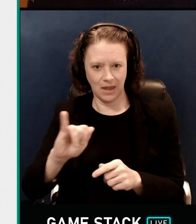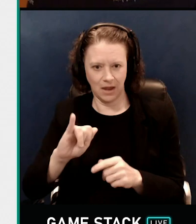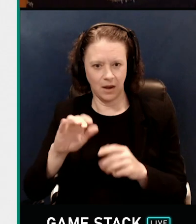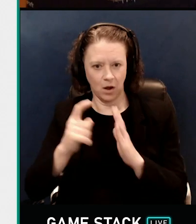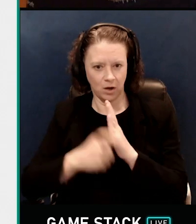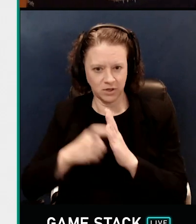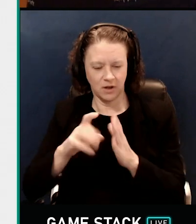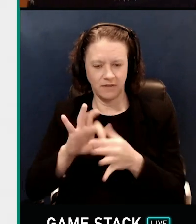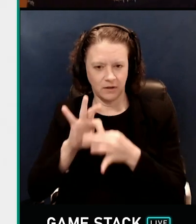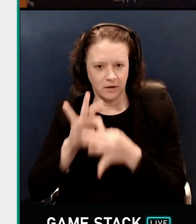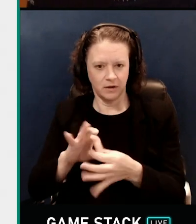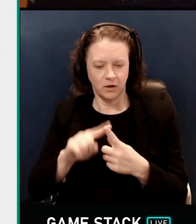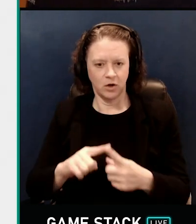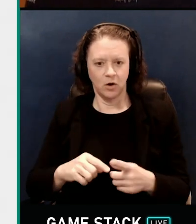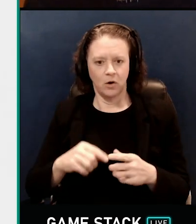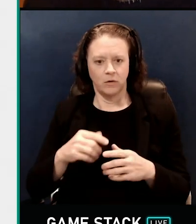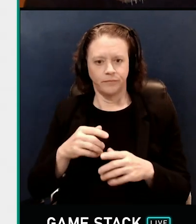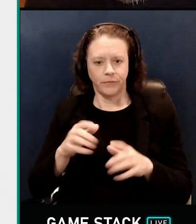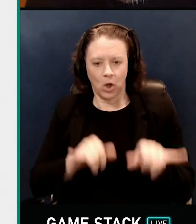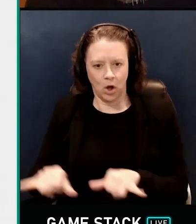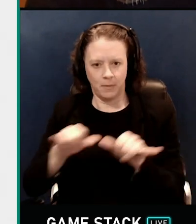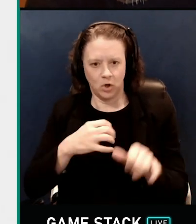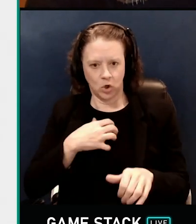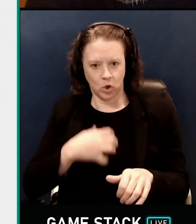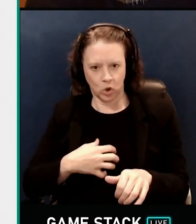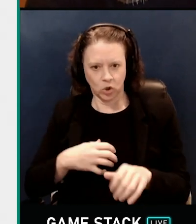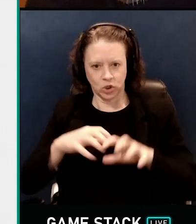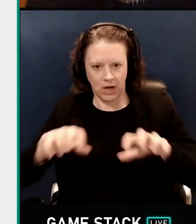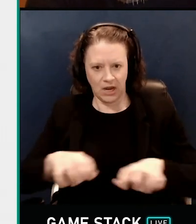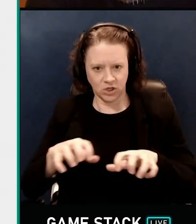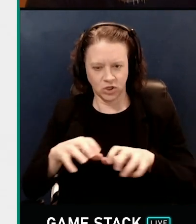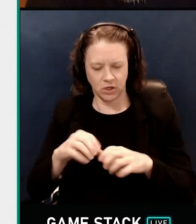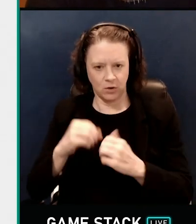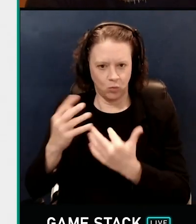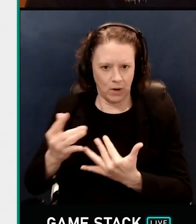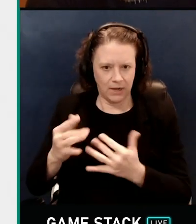common urge waiting and action recommendation systems.